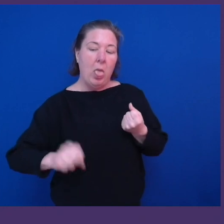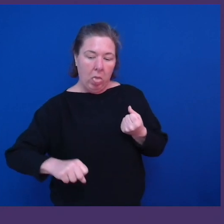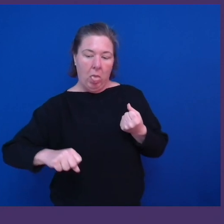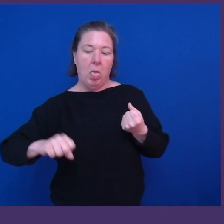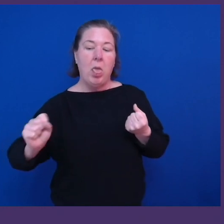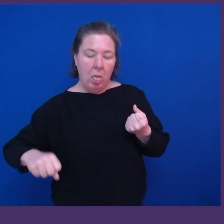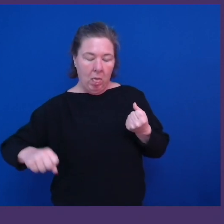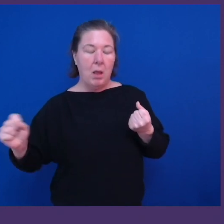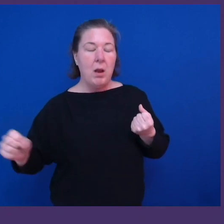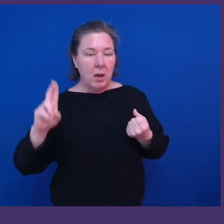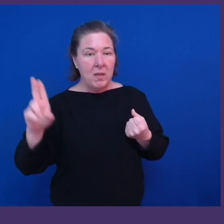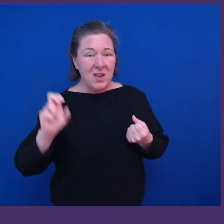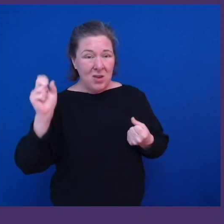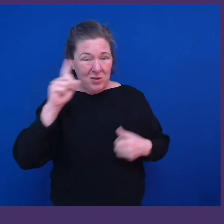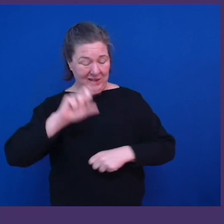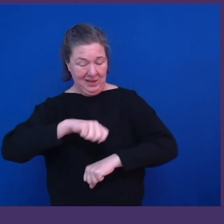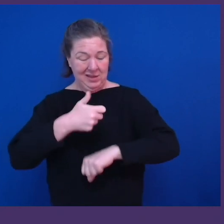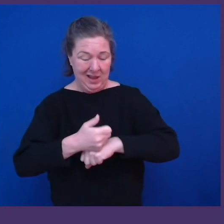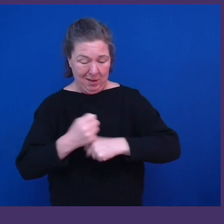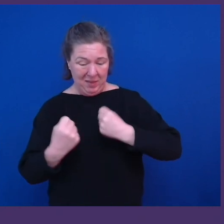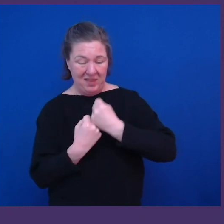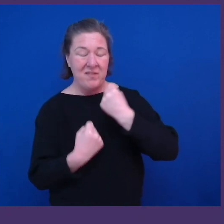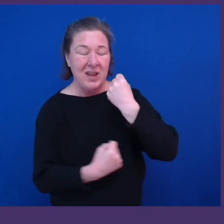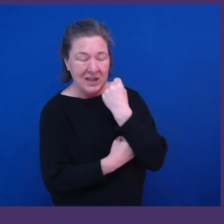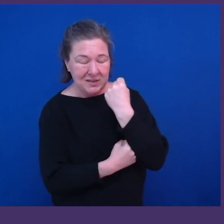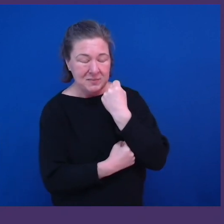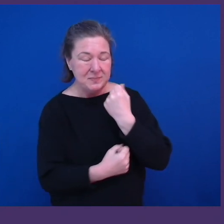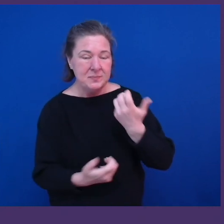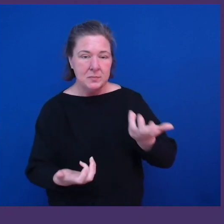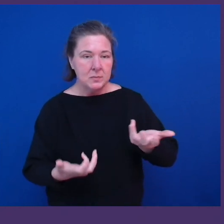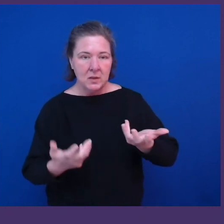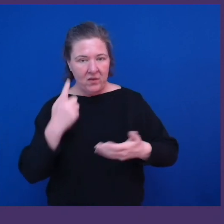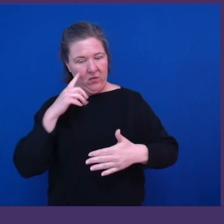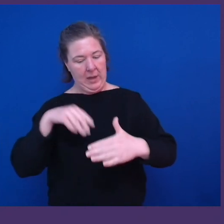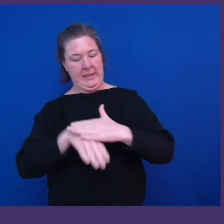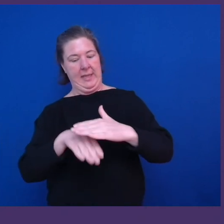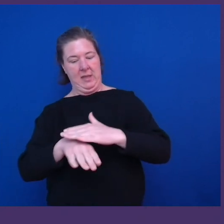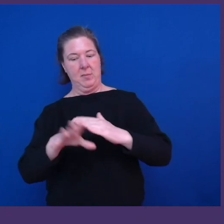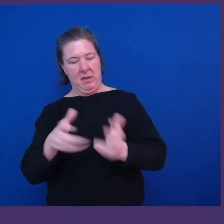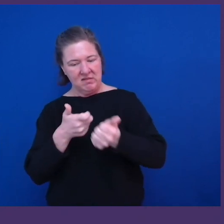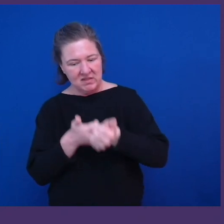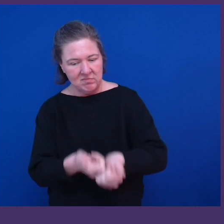of foundation of accessibility compliance for websites